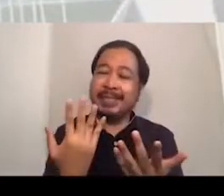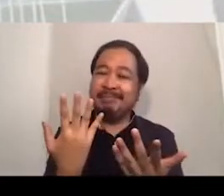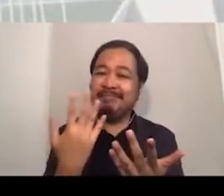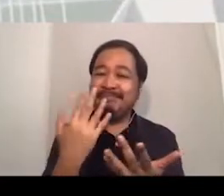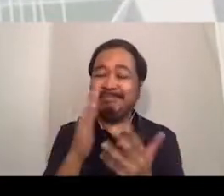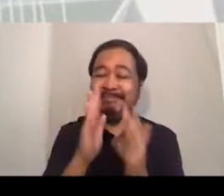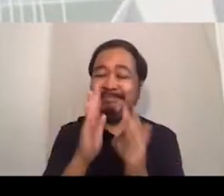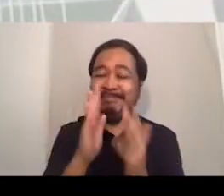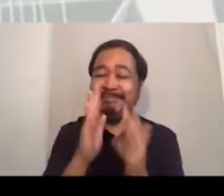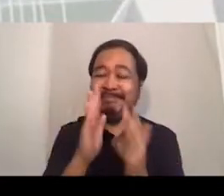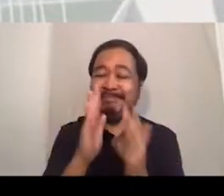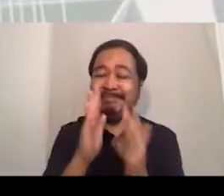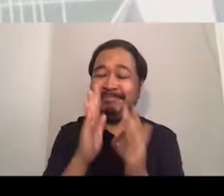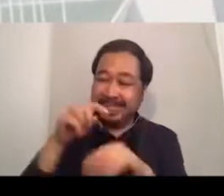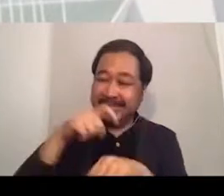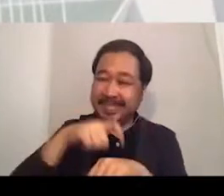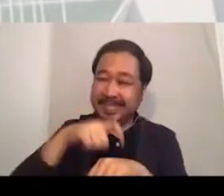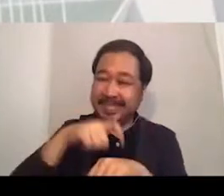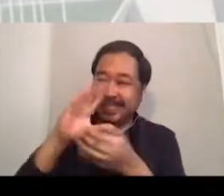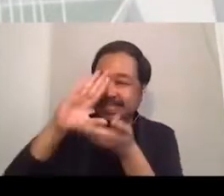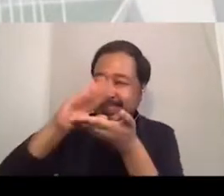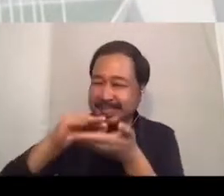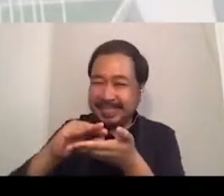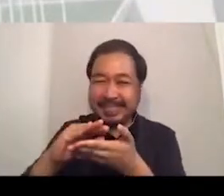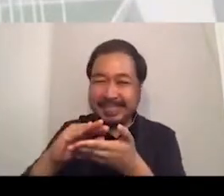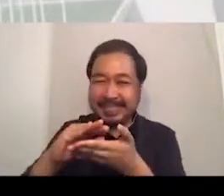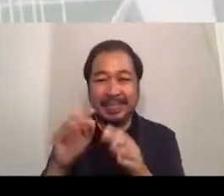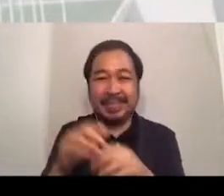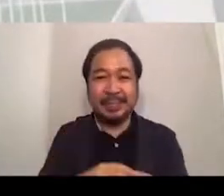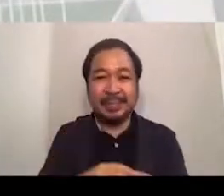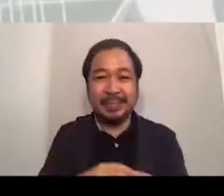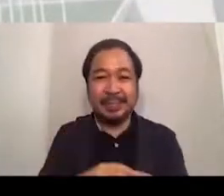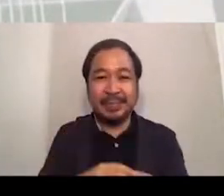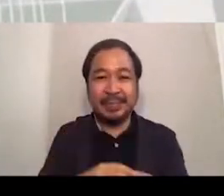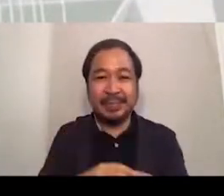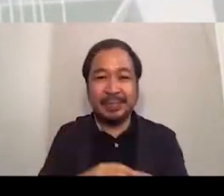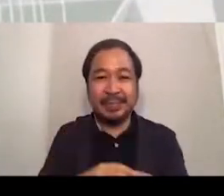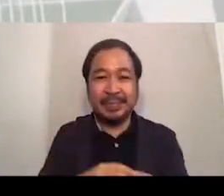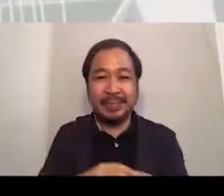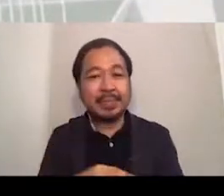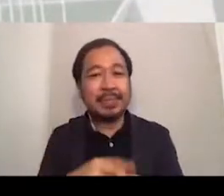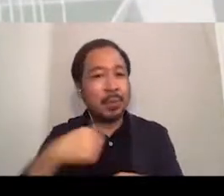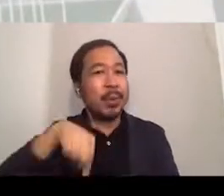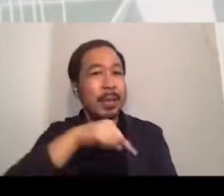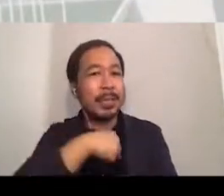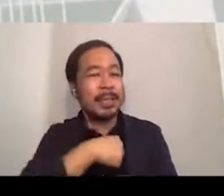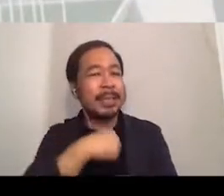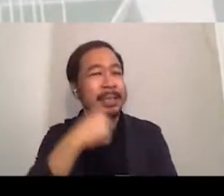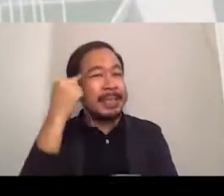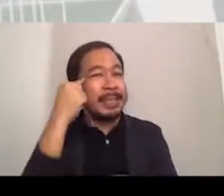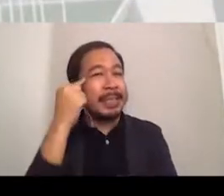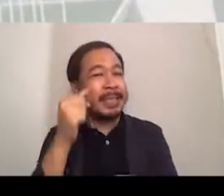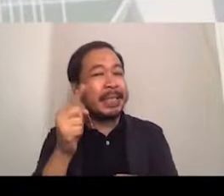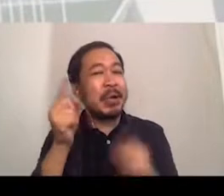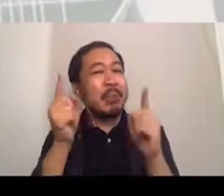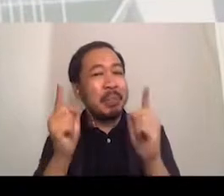I just think that we all need to find a way to create a knowledge hub, so that we can share the resources, thank you.